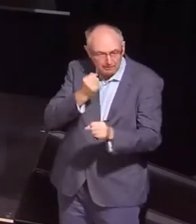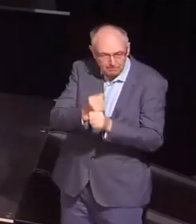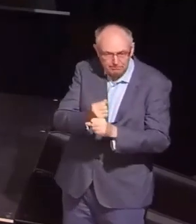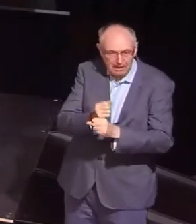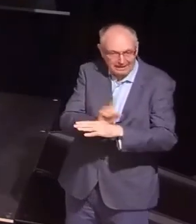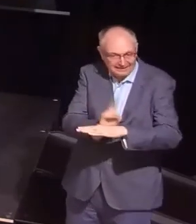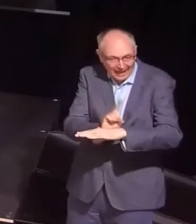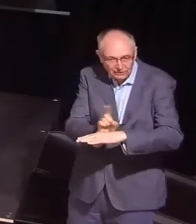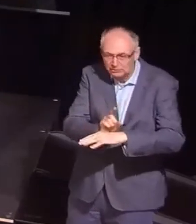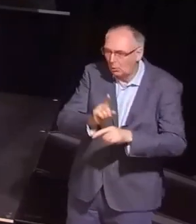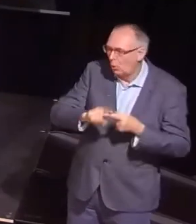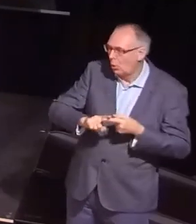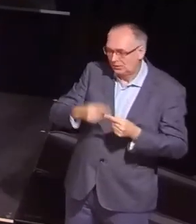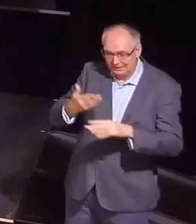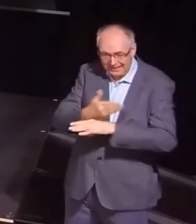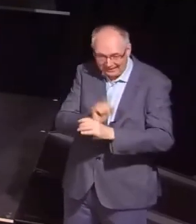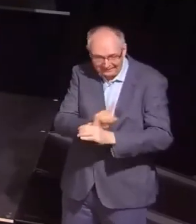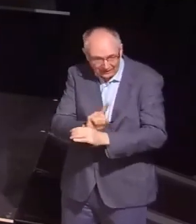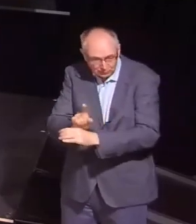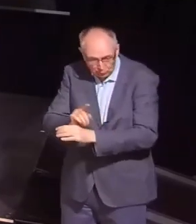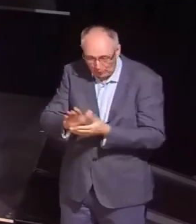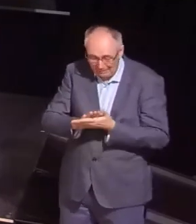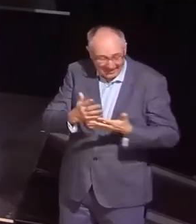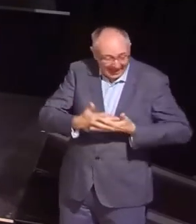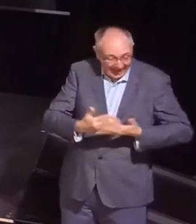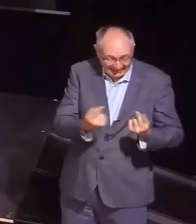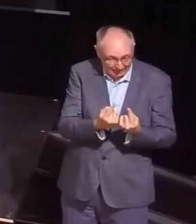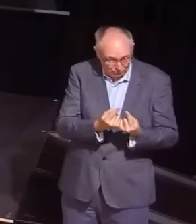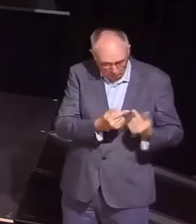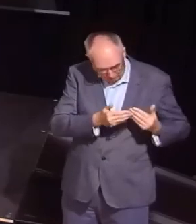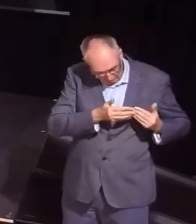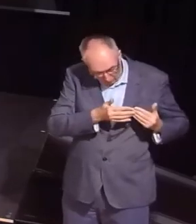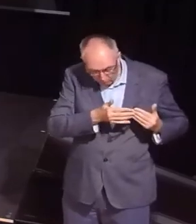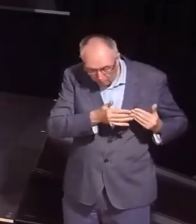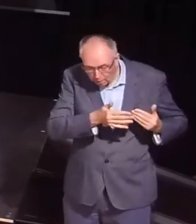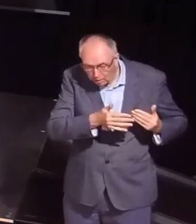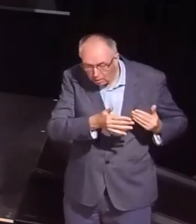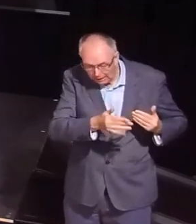so it's easy to know where any given product or feature sits as it relates to accessibility.